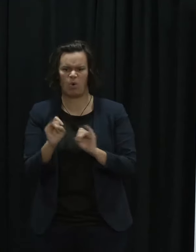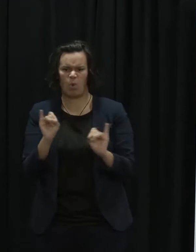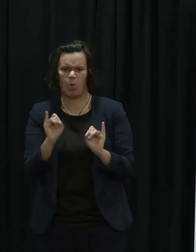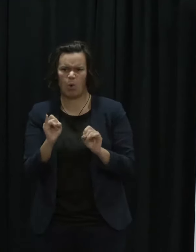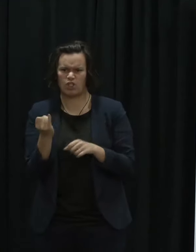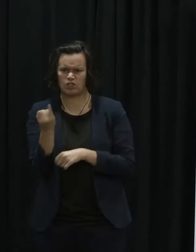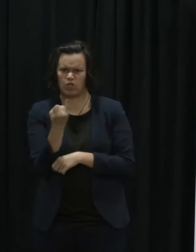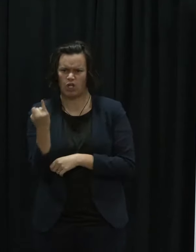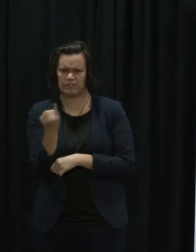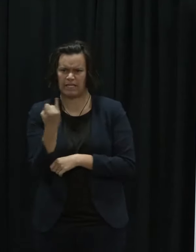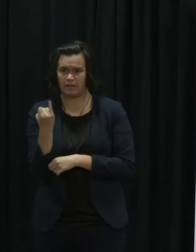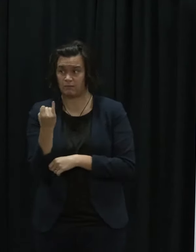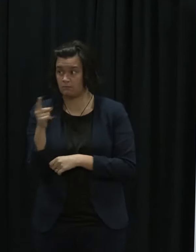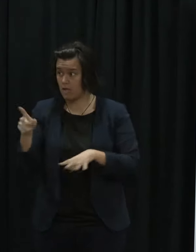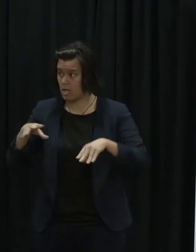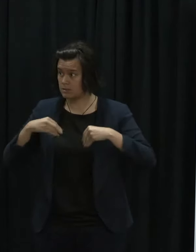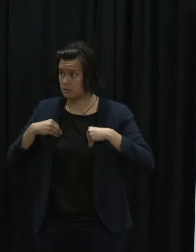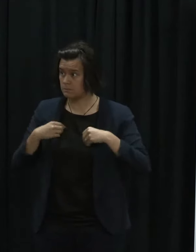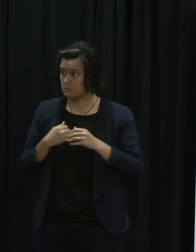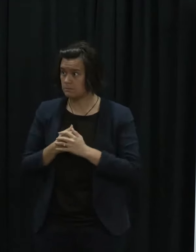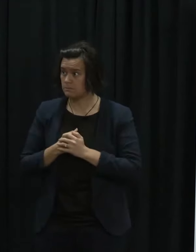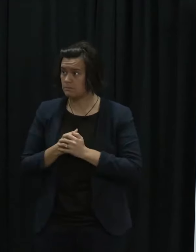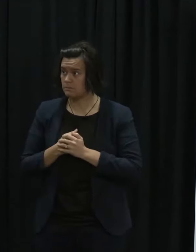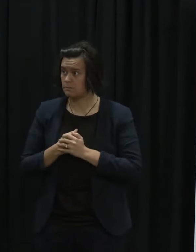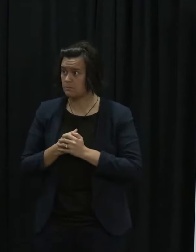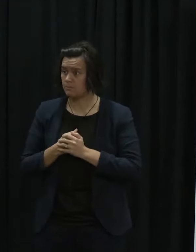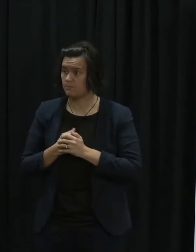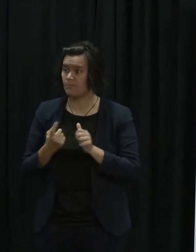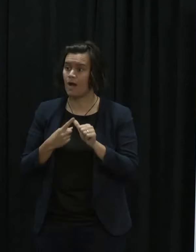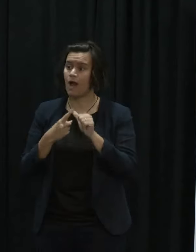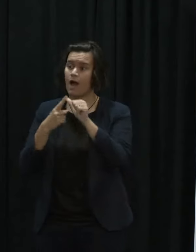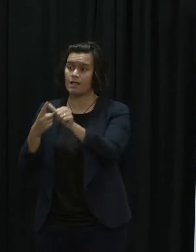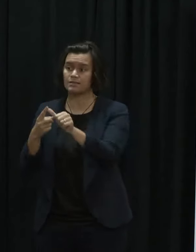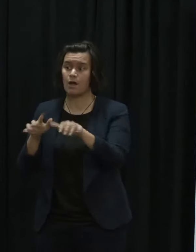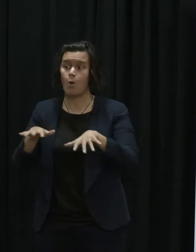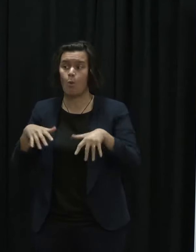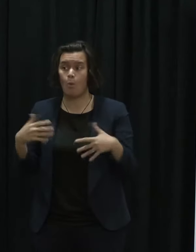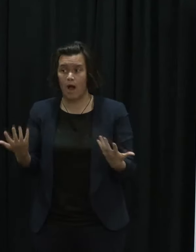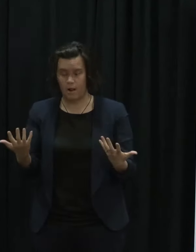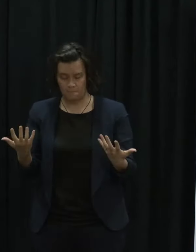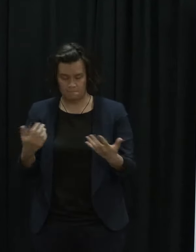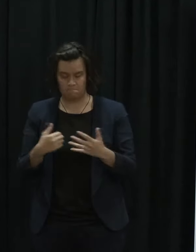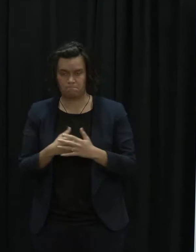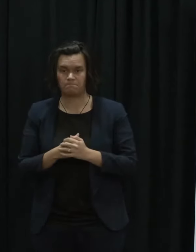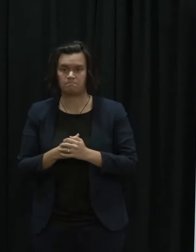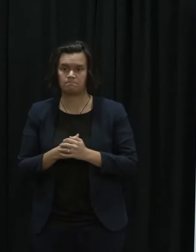McCarthy said the toxic work environment remains at Parliament. How concerning is that for you